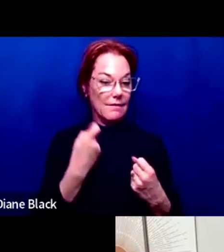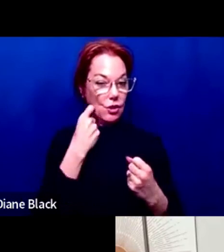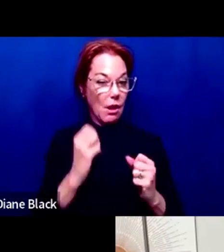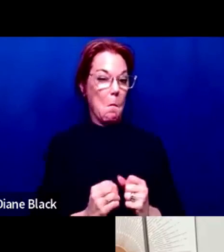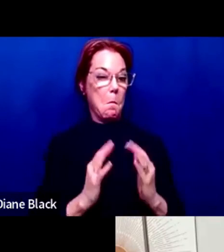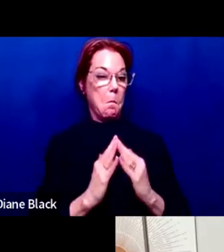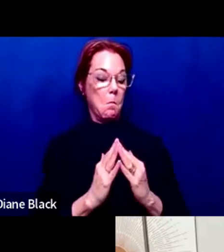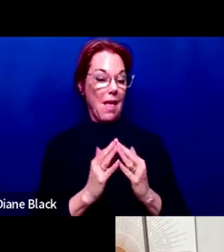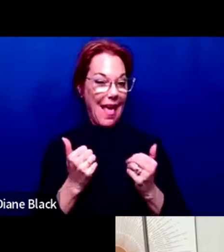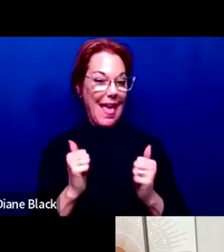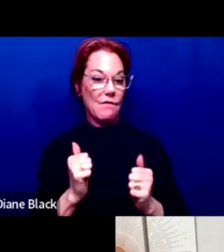build the statewide continuum.